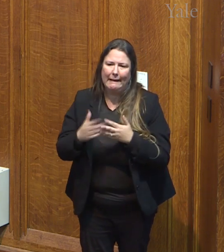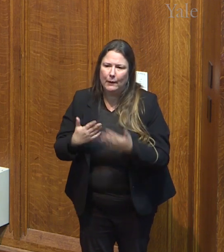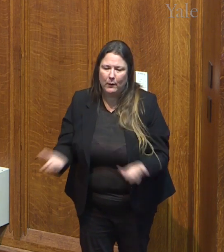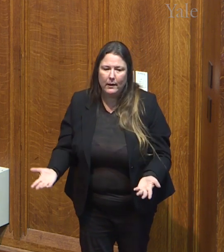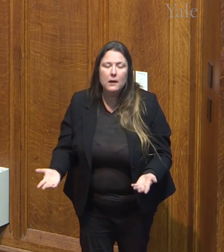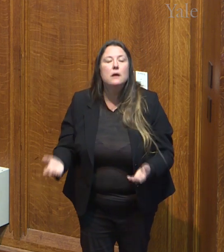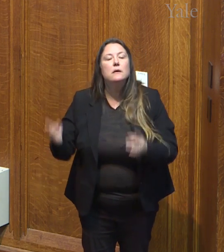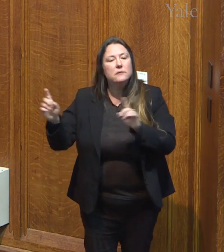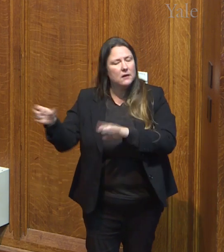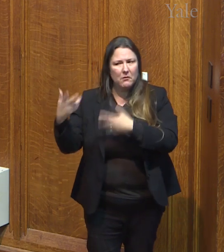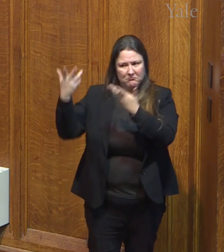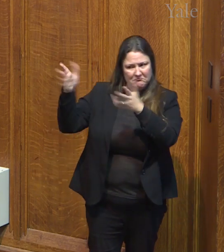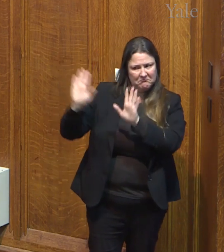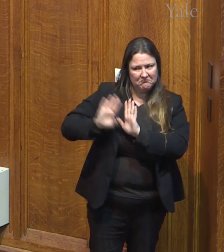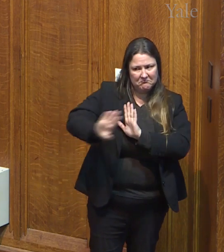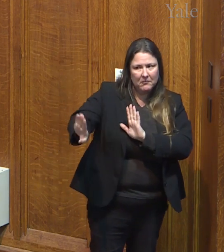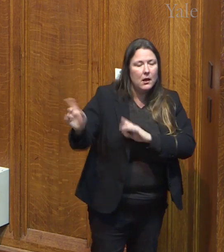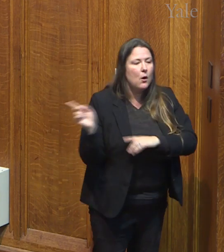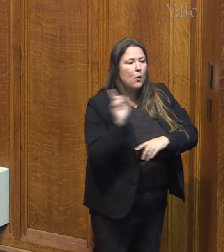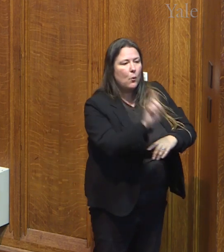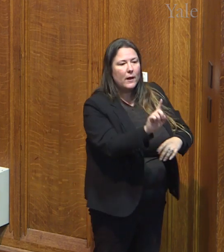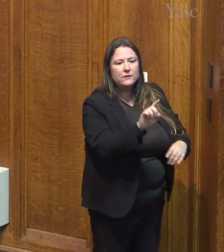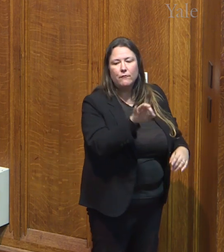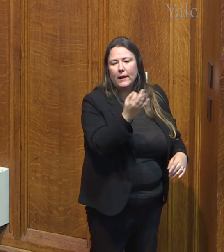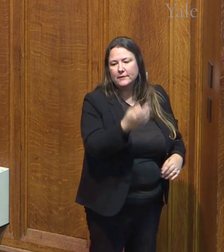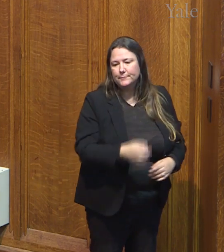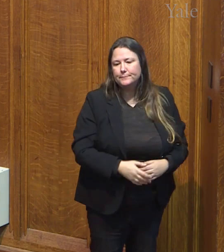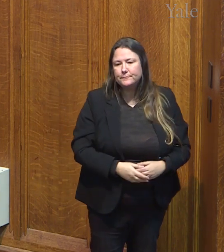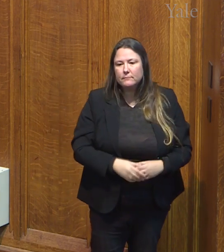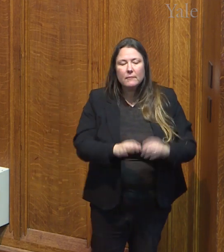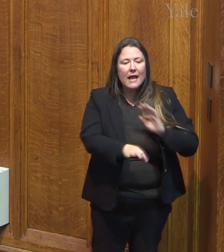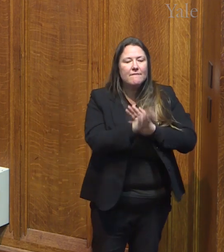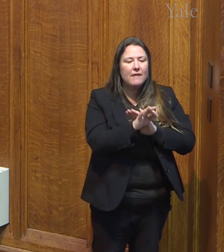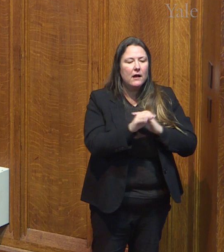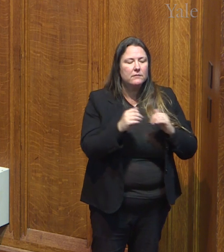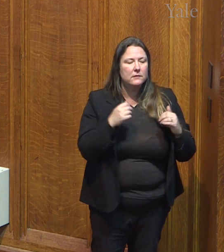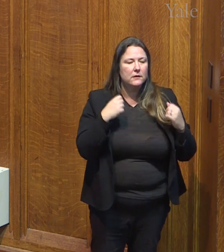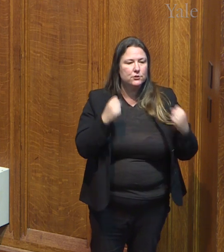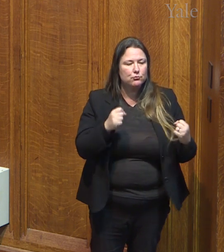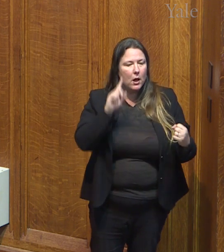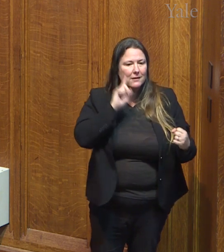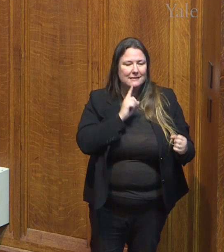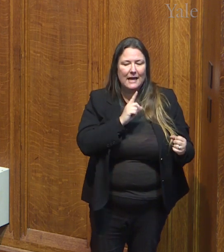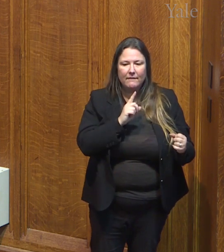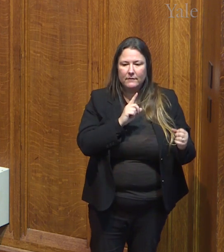He went to Saint-Jacques and took back to the States with him a prominent teacher named Laurant Clerc.